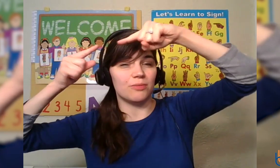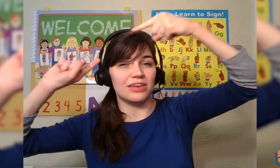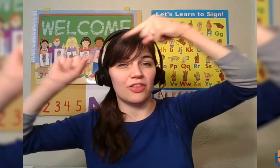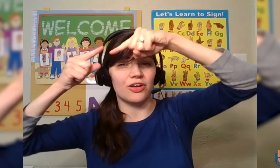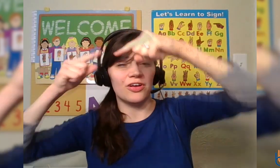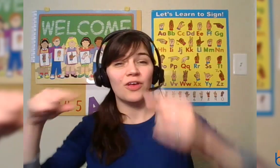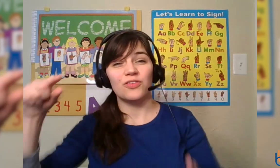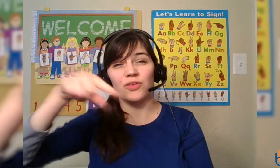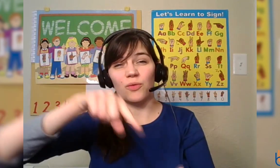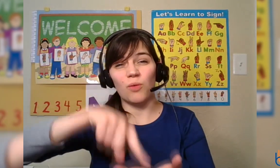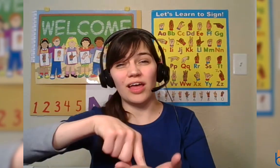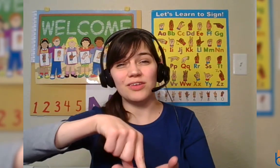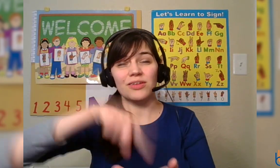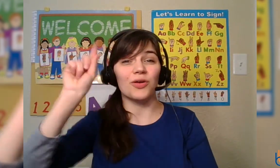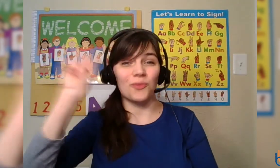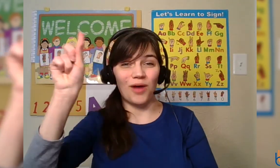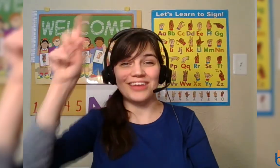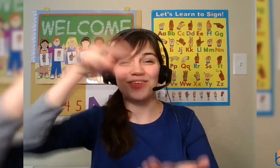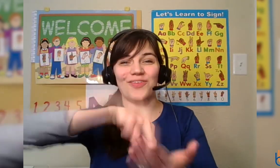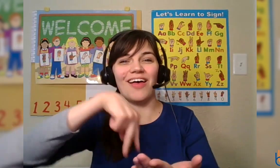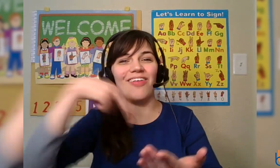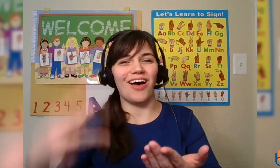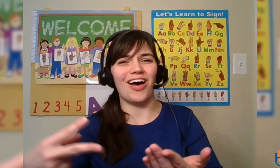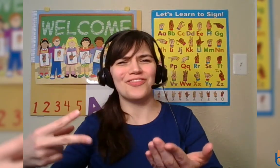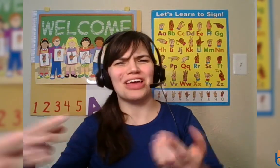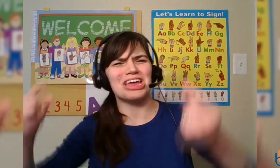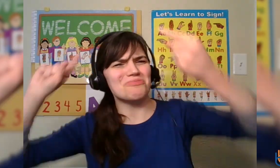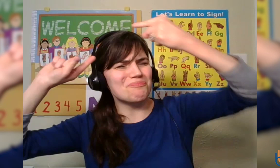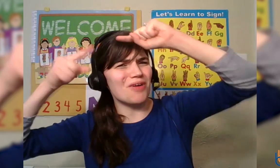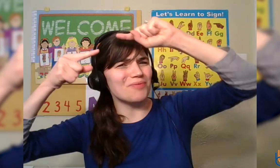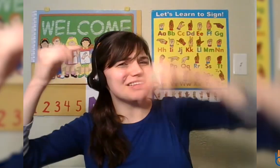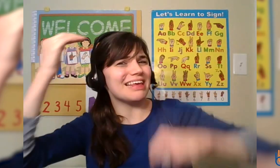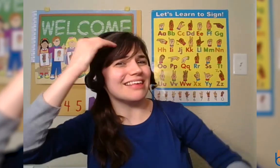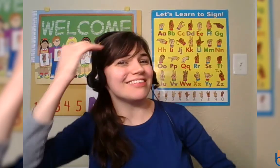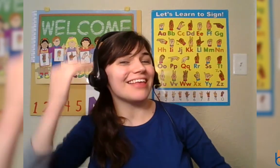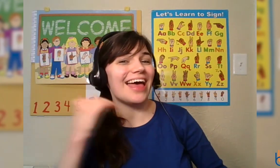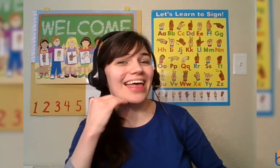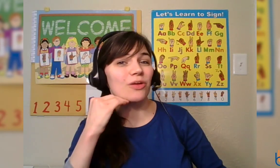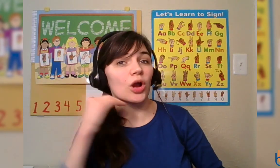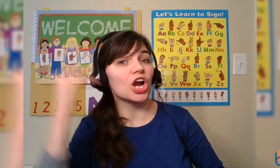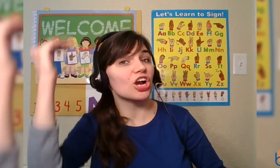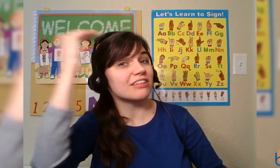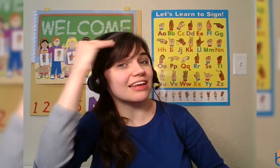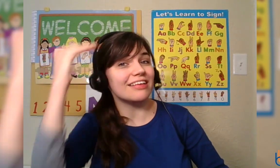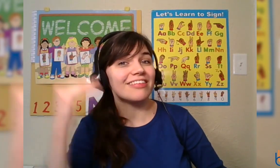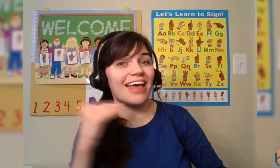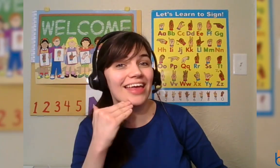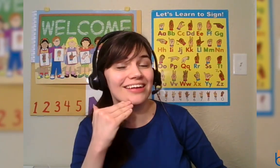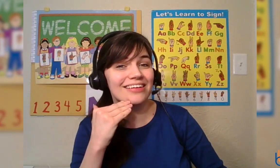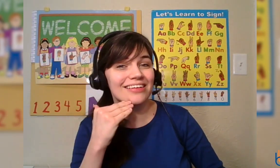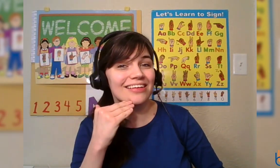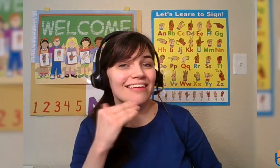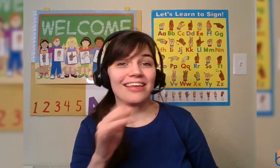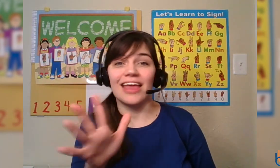them together. So one or one fell off and bumped his head or hurt his head. Okay,